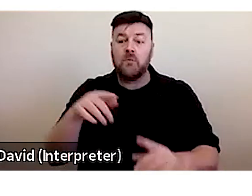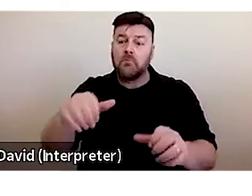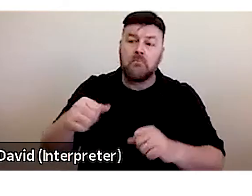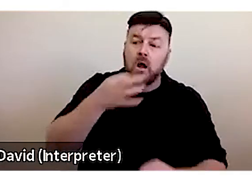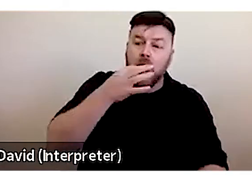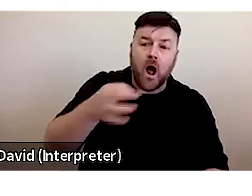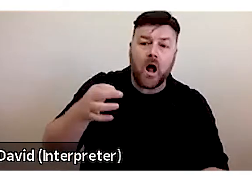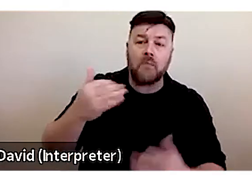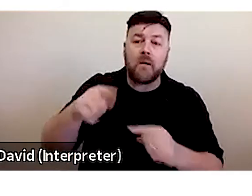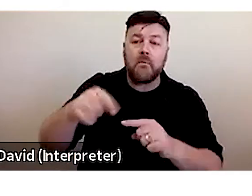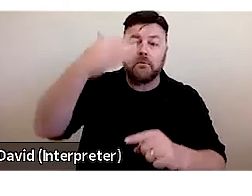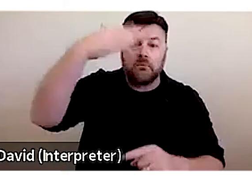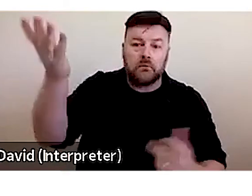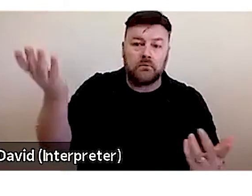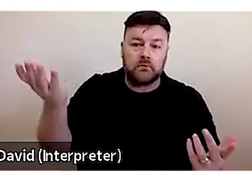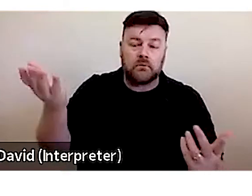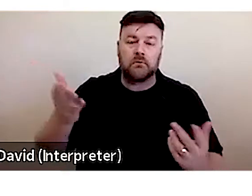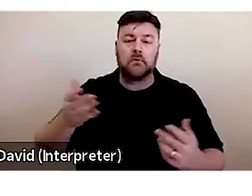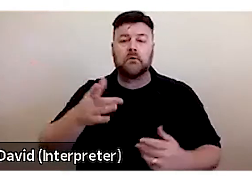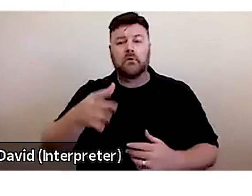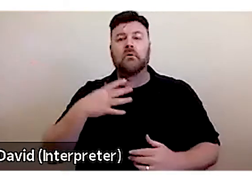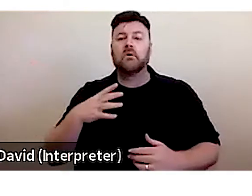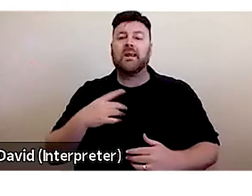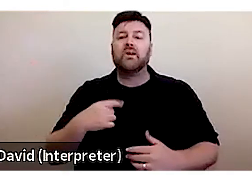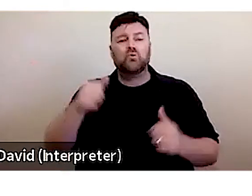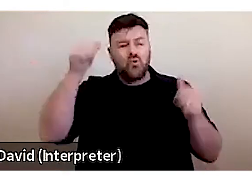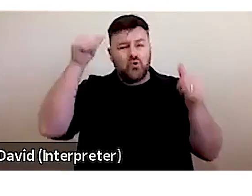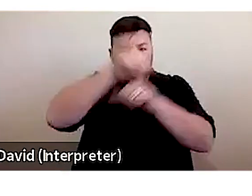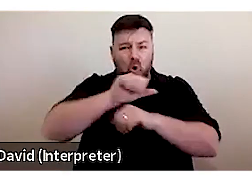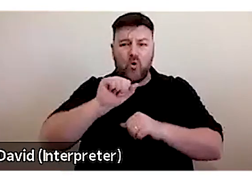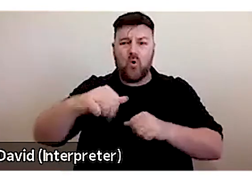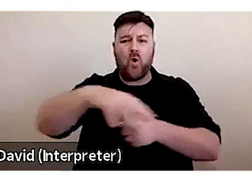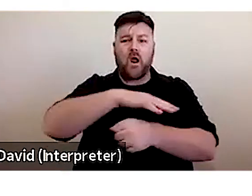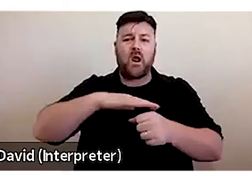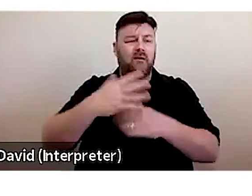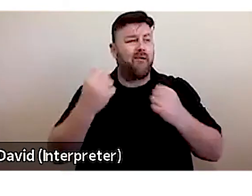you your local Indigenous spaces and platforms. We have Aaron platforms.